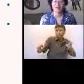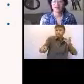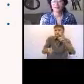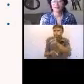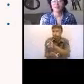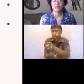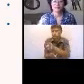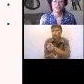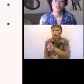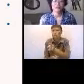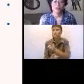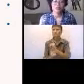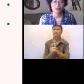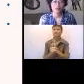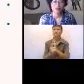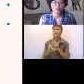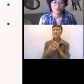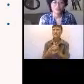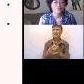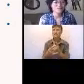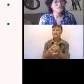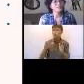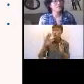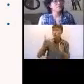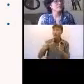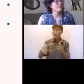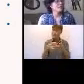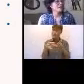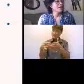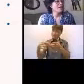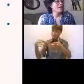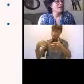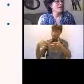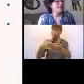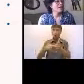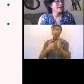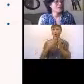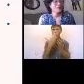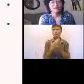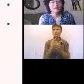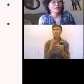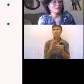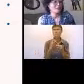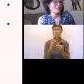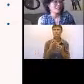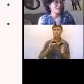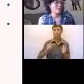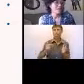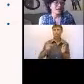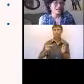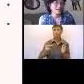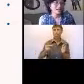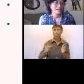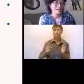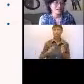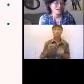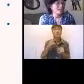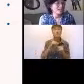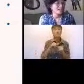that also takes relationship building. And anti-racism governance is not static, and,